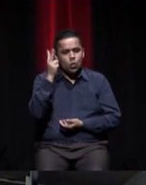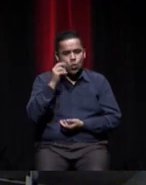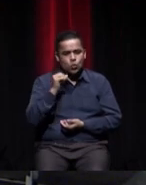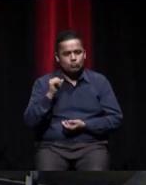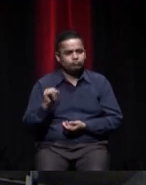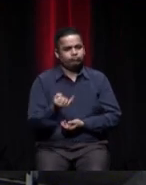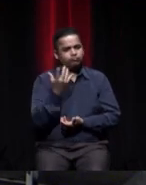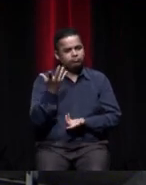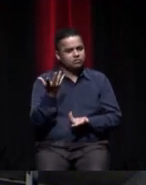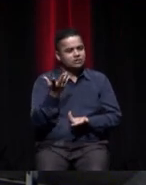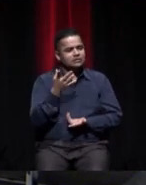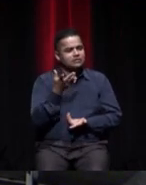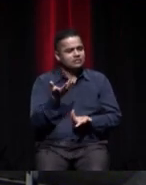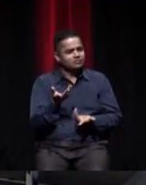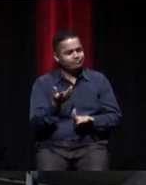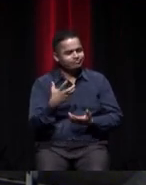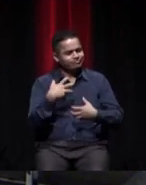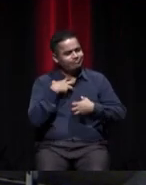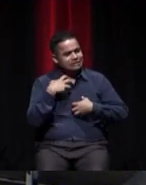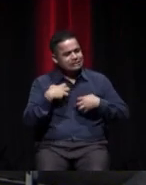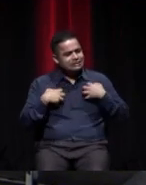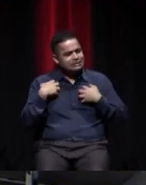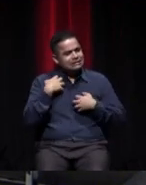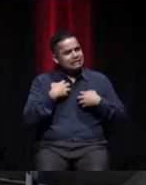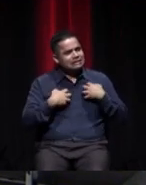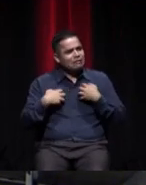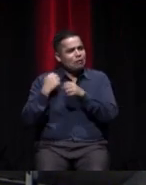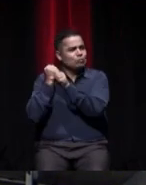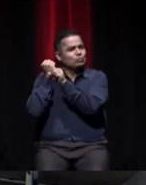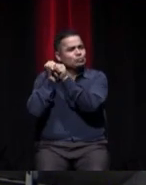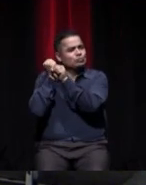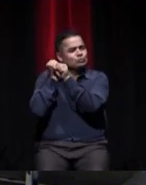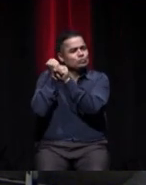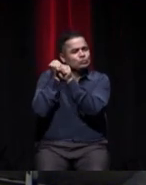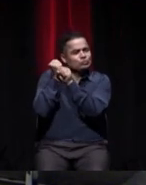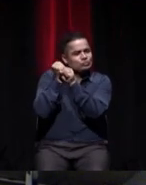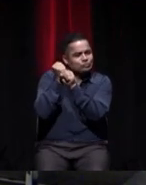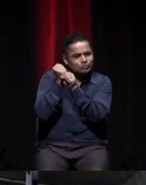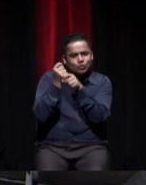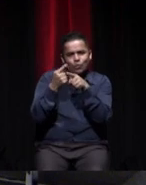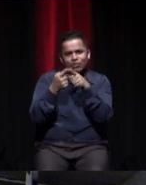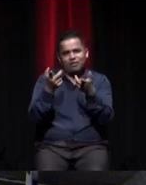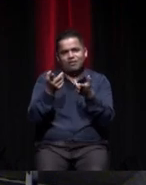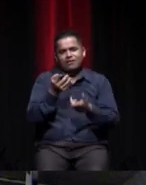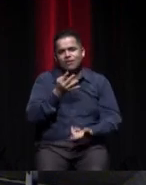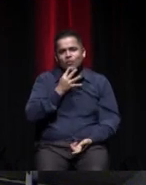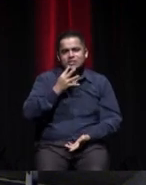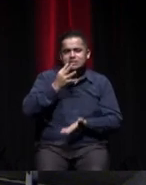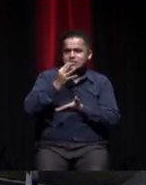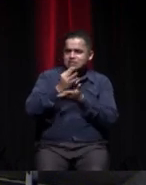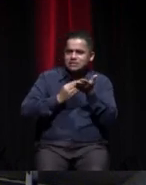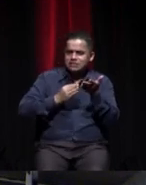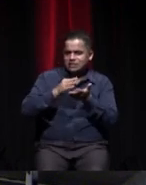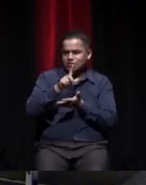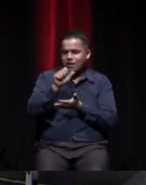This thing intrigued me for many years, because I got to know Lacan's texts when he spoke of